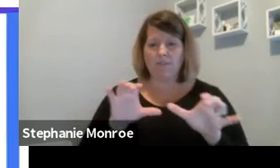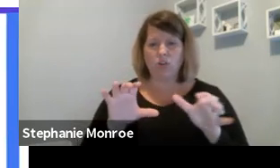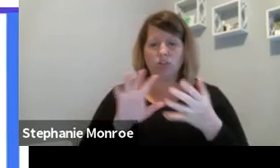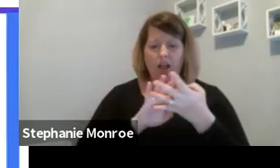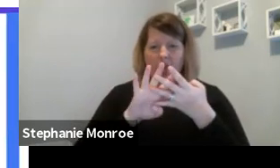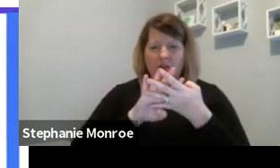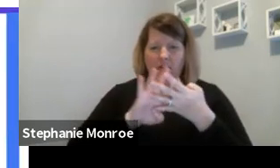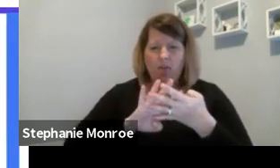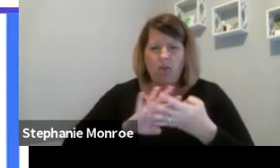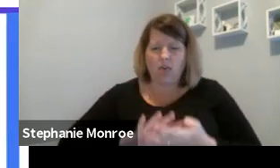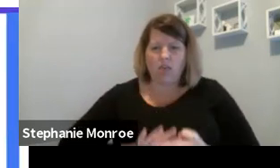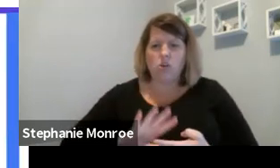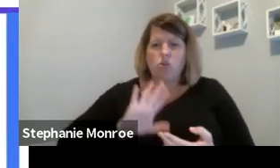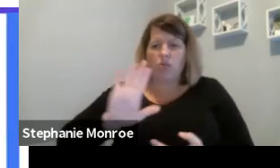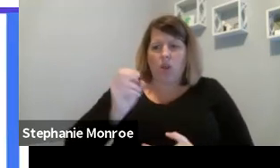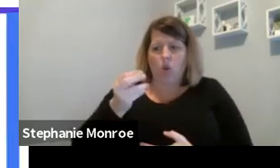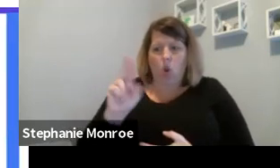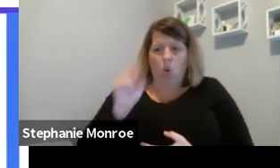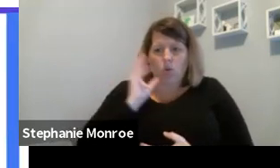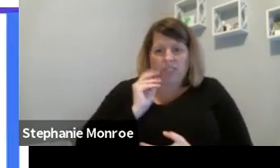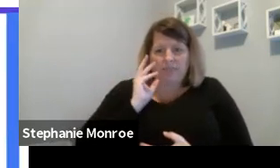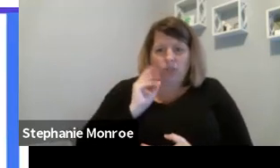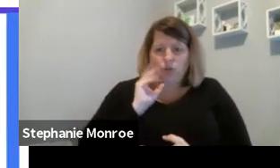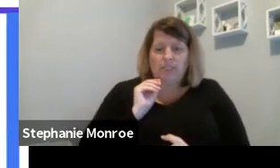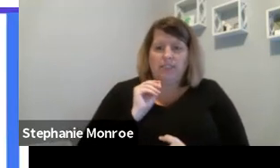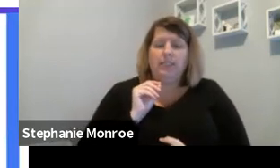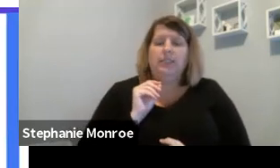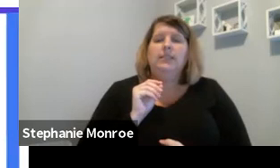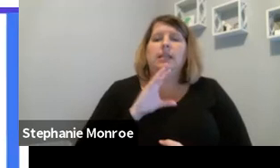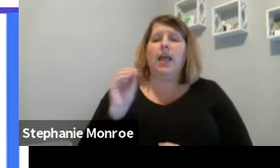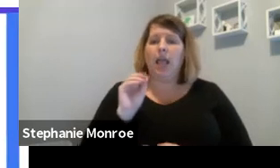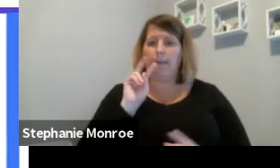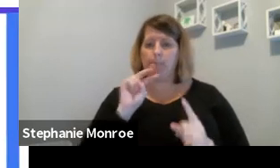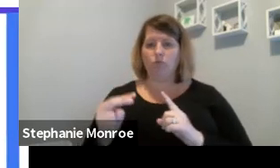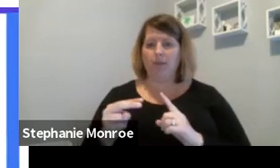his or her own experiences and perspectives.